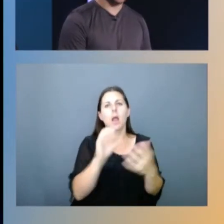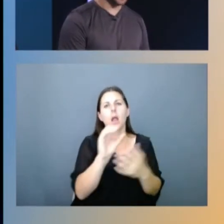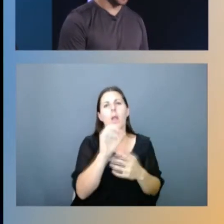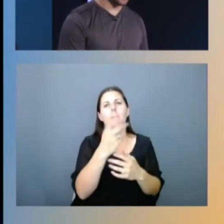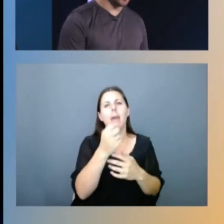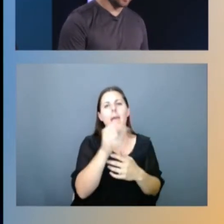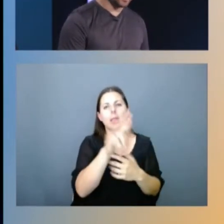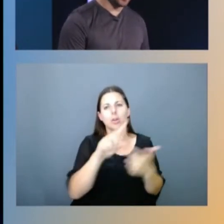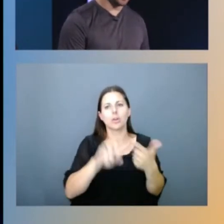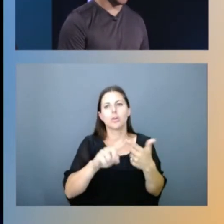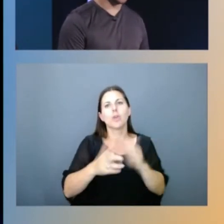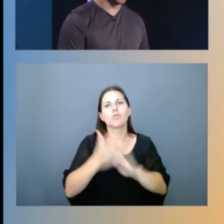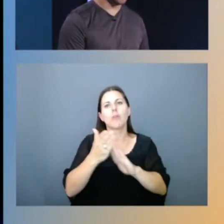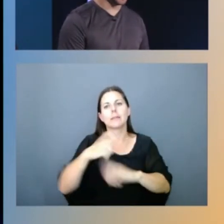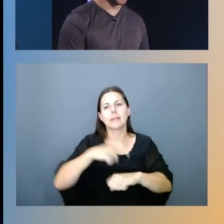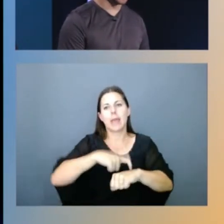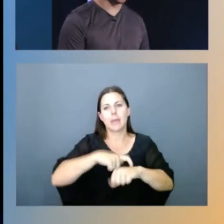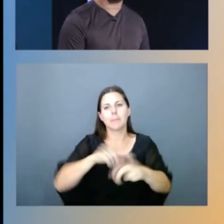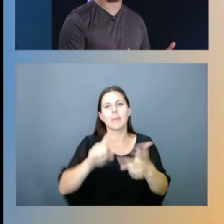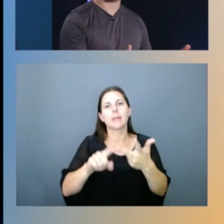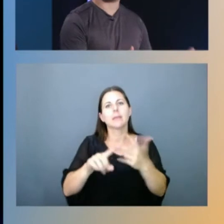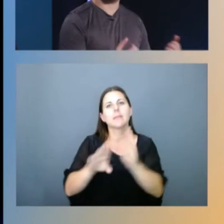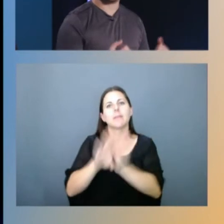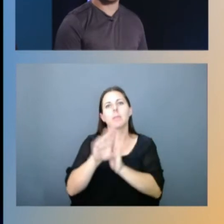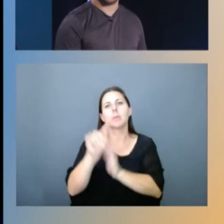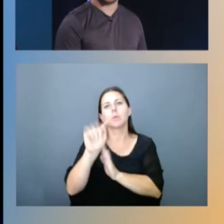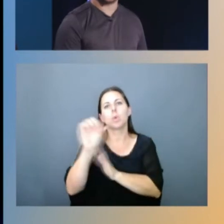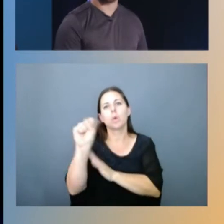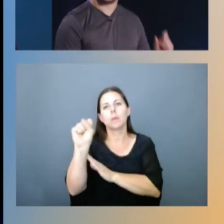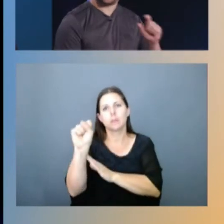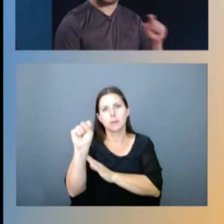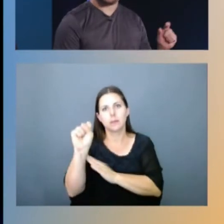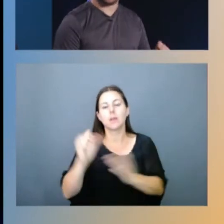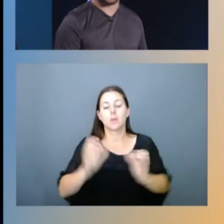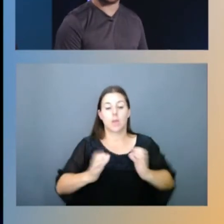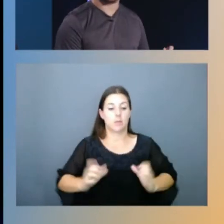And our goal here is to enable customers to come with their own model, they add a few lines of code